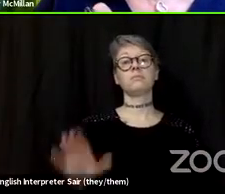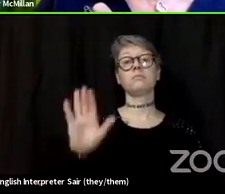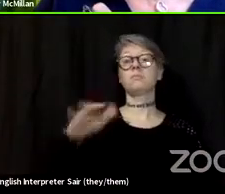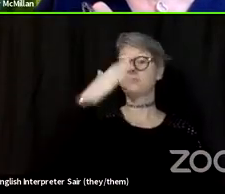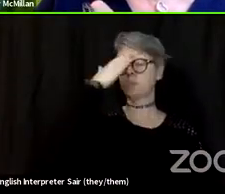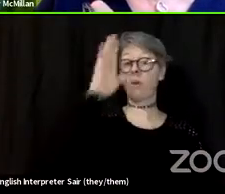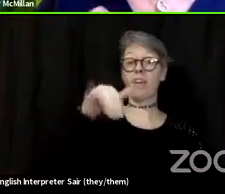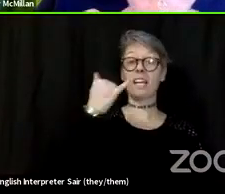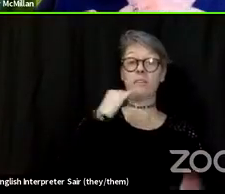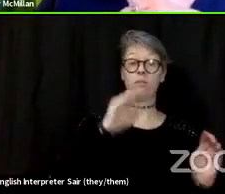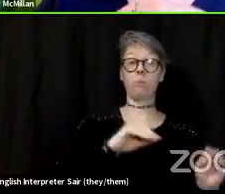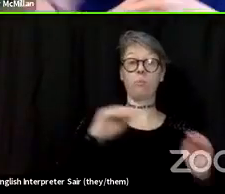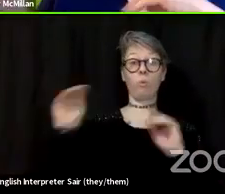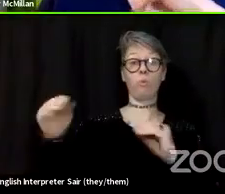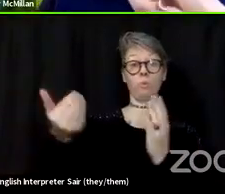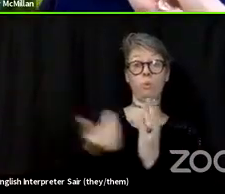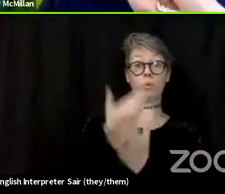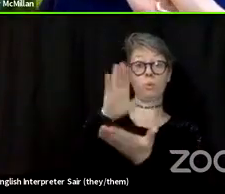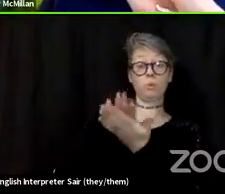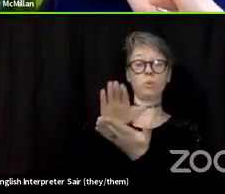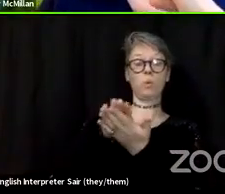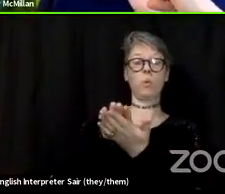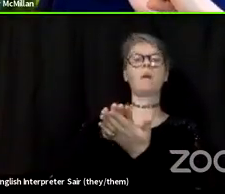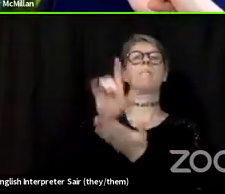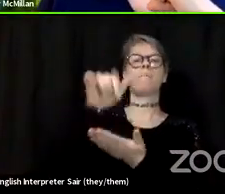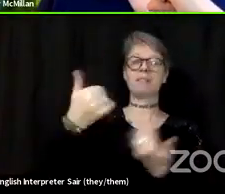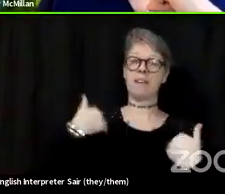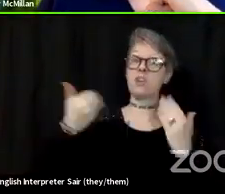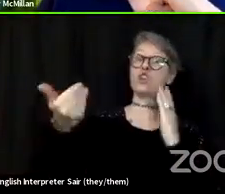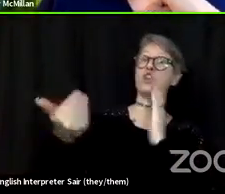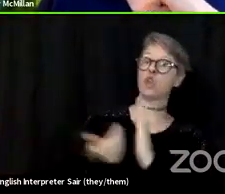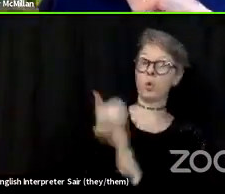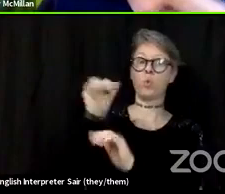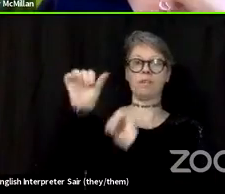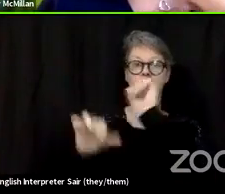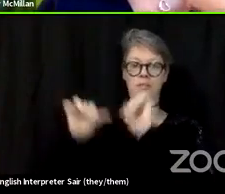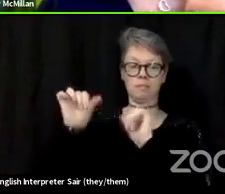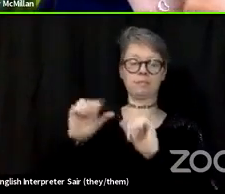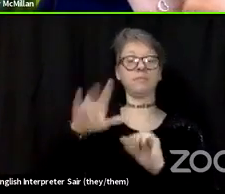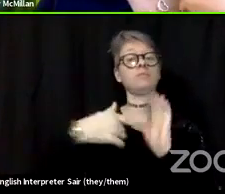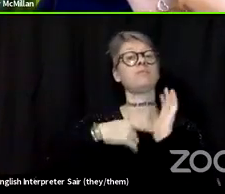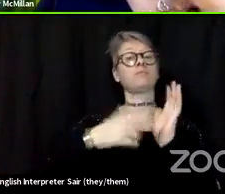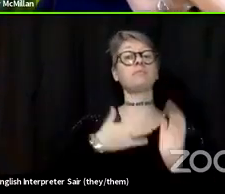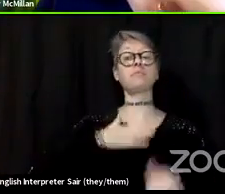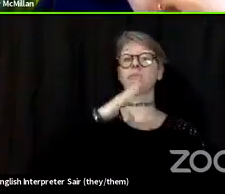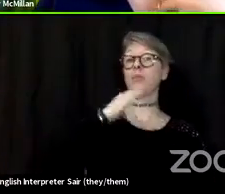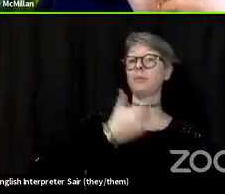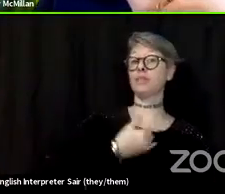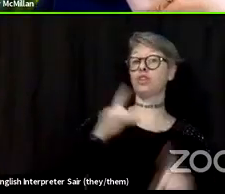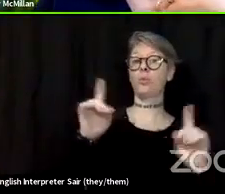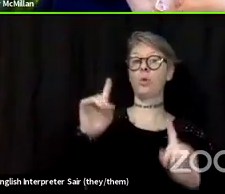so. you know you know, because it cold you know, because a coven. My daughter was in Virginia. And then she came back because